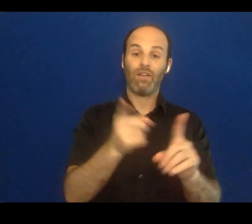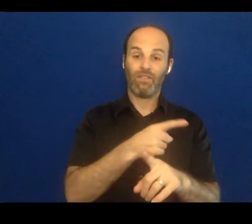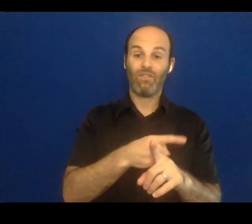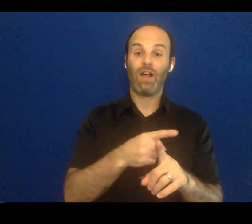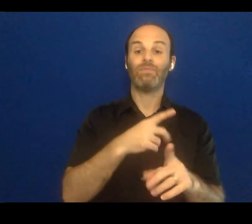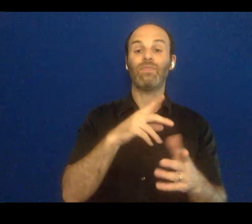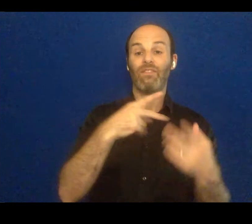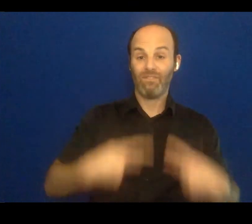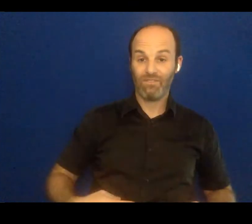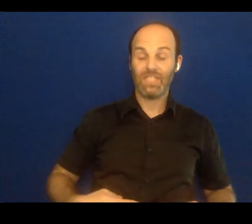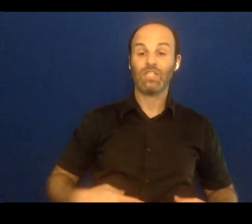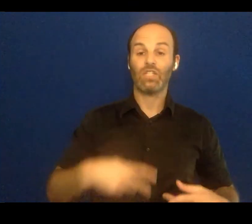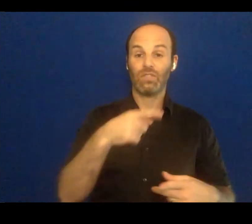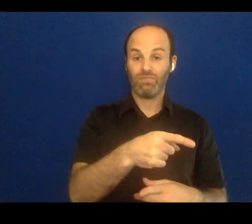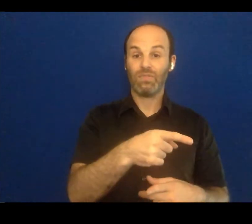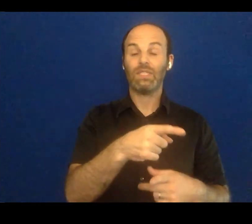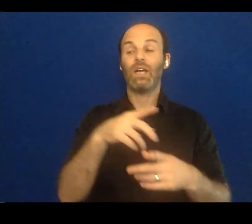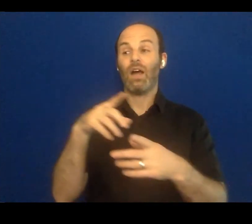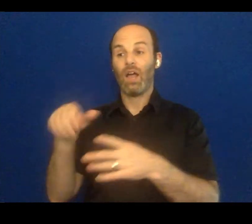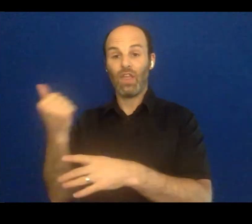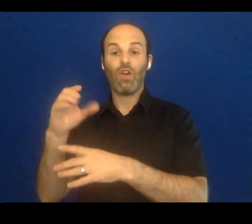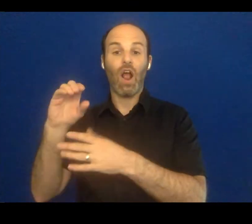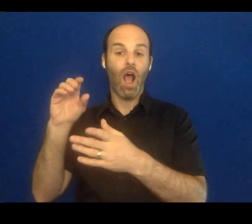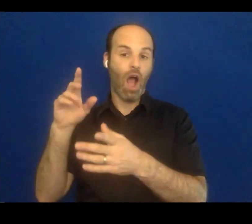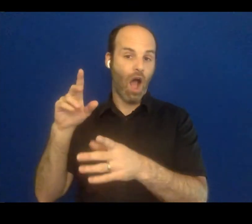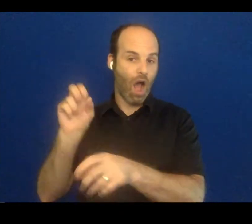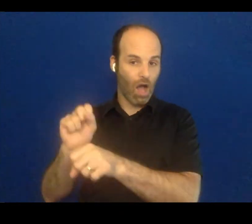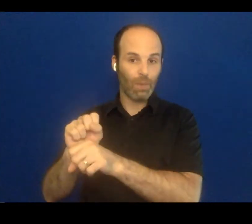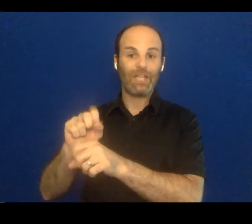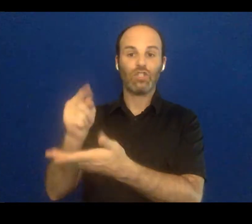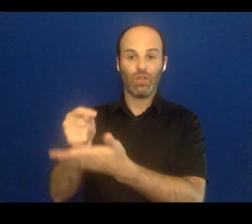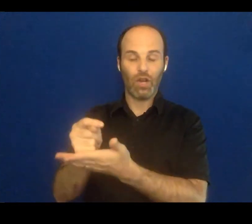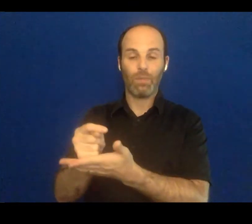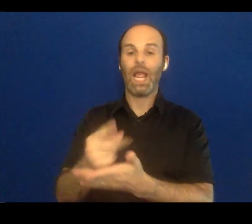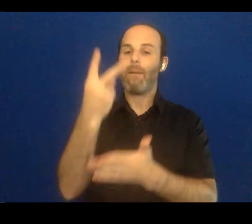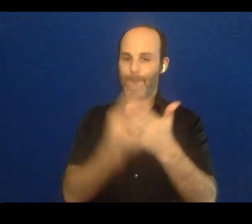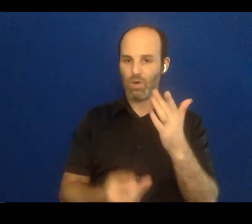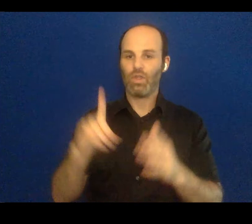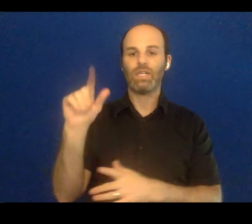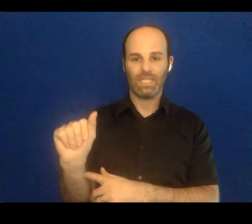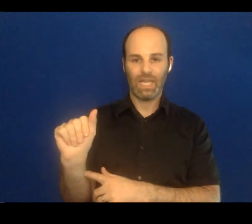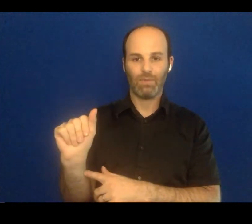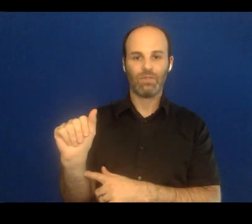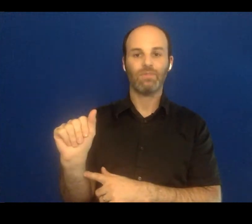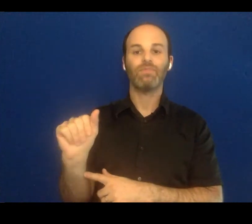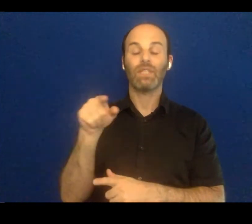THERAPY AND THEY ARE VISIBLY DISABLED.